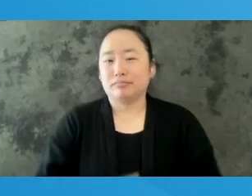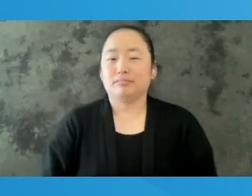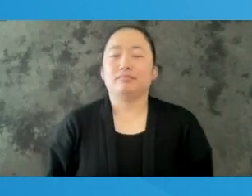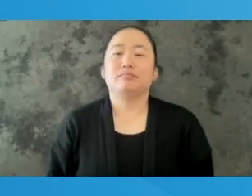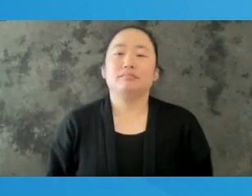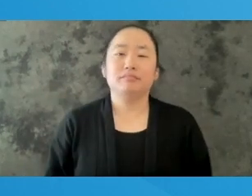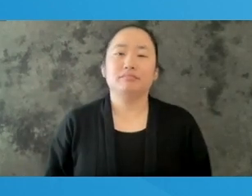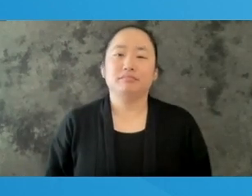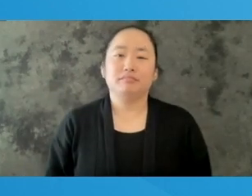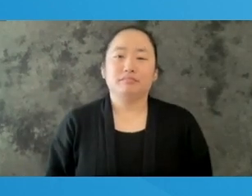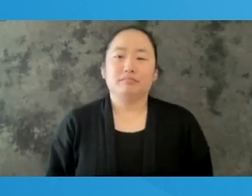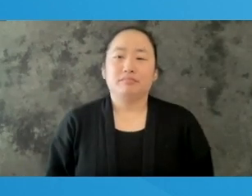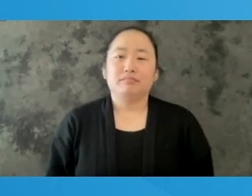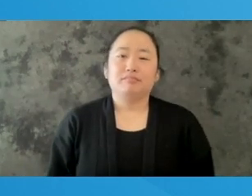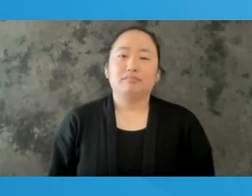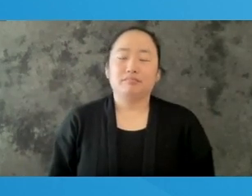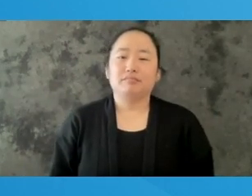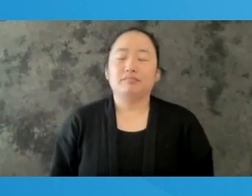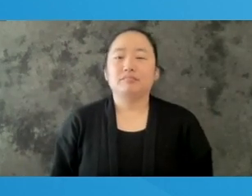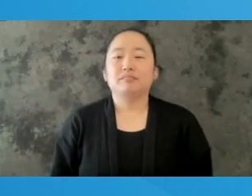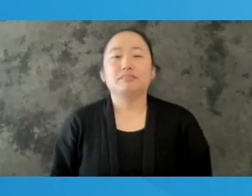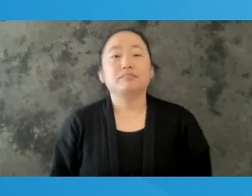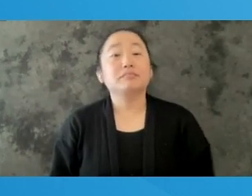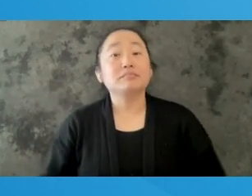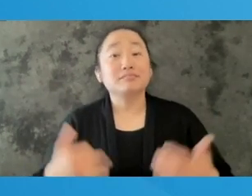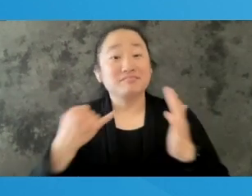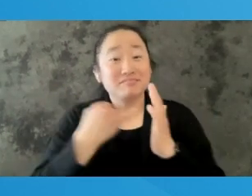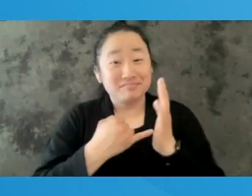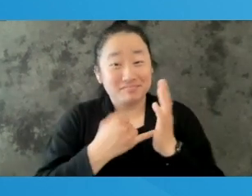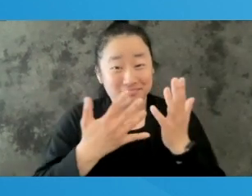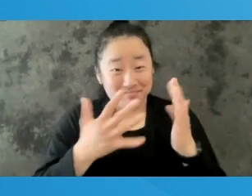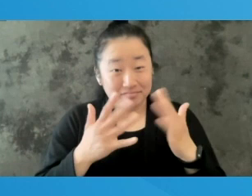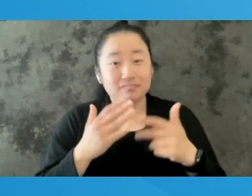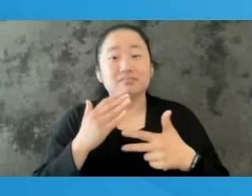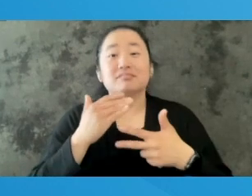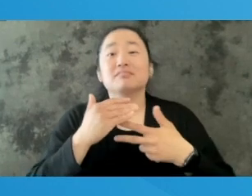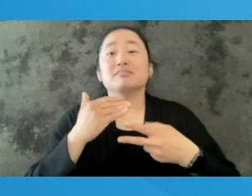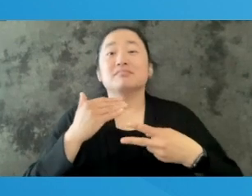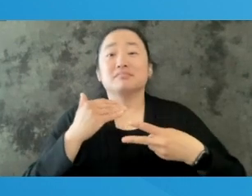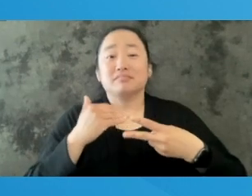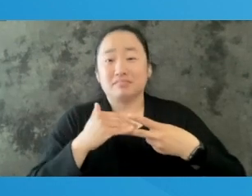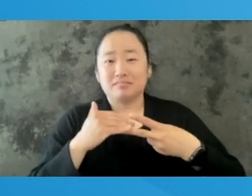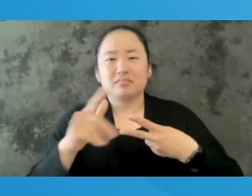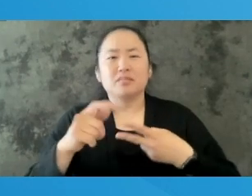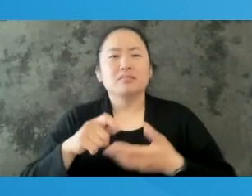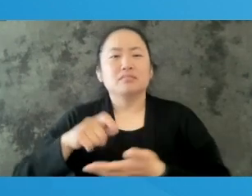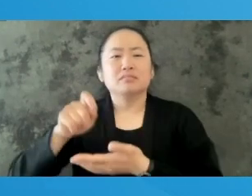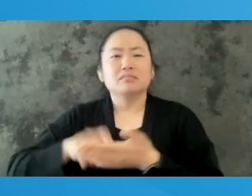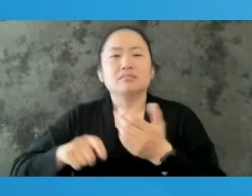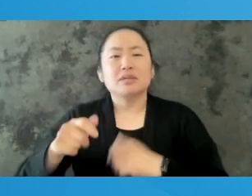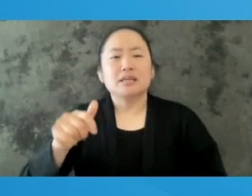So, what I'd like for you to do now is to write 10 words that describe what you see.